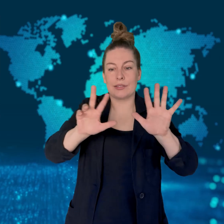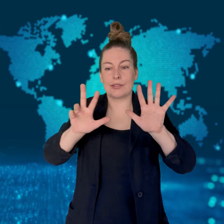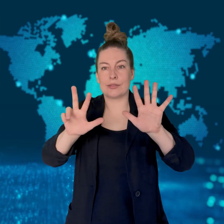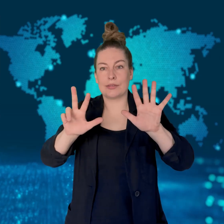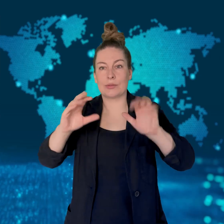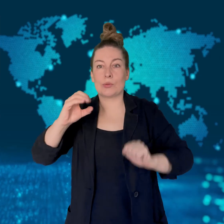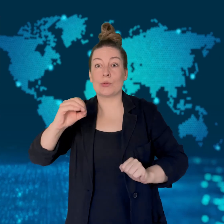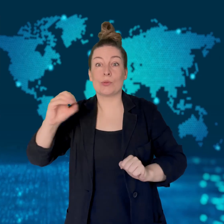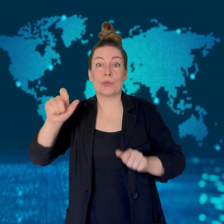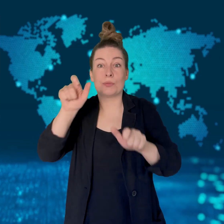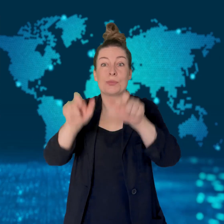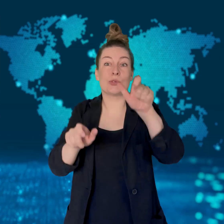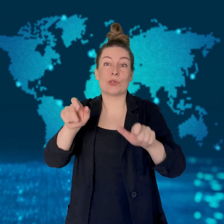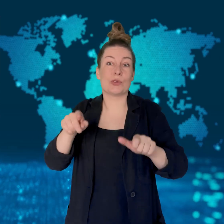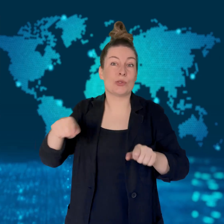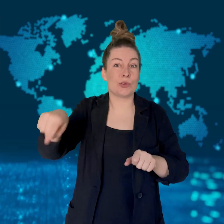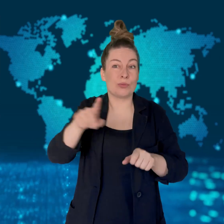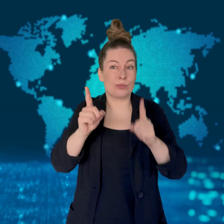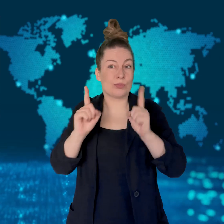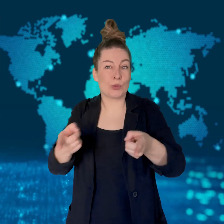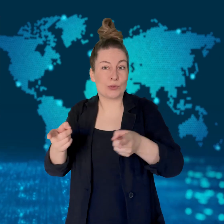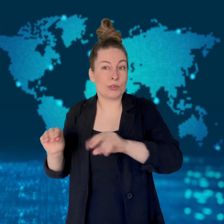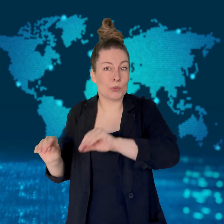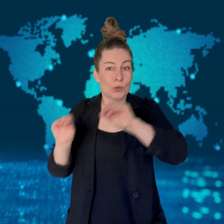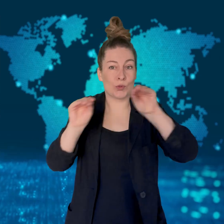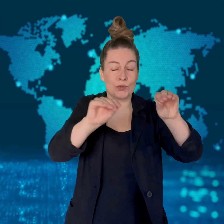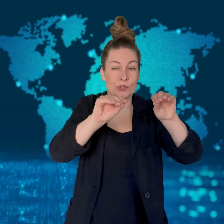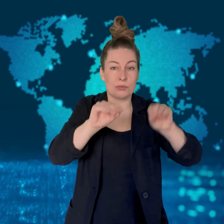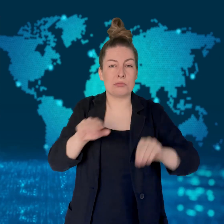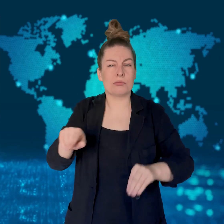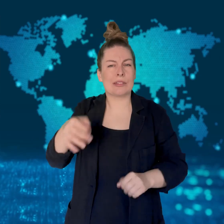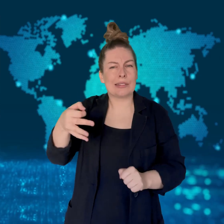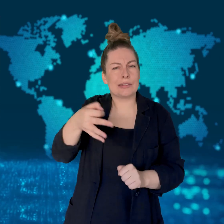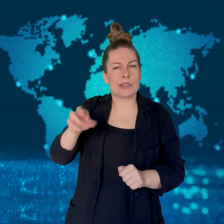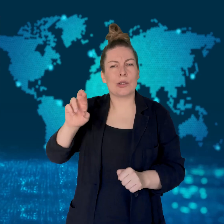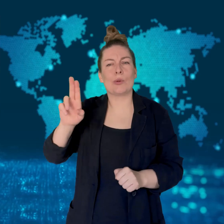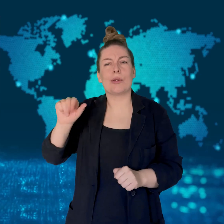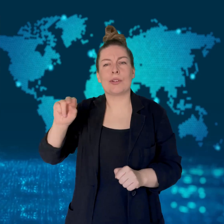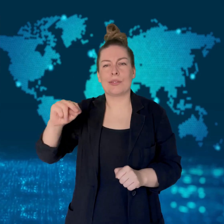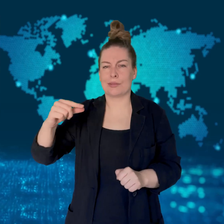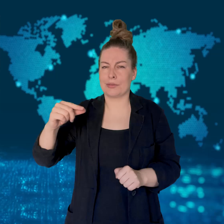The series of eruptions there has raised concerns about the danger to